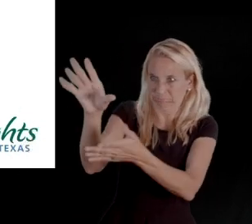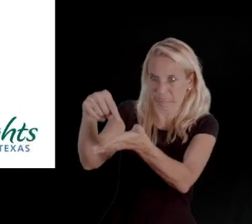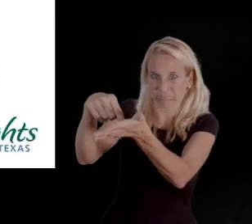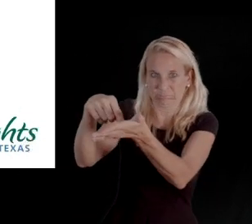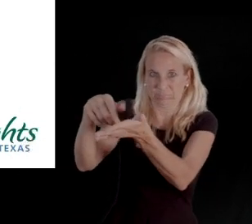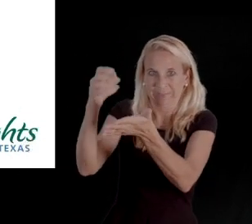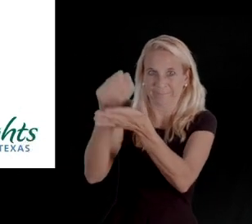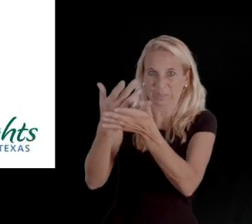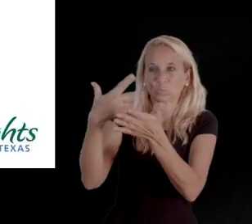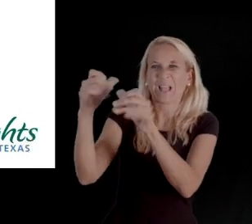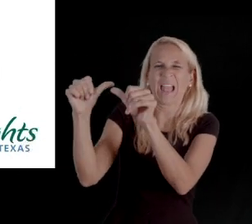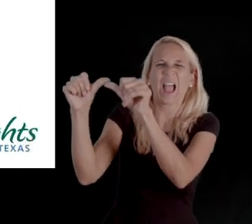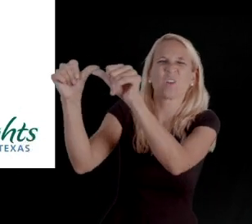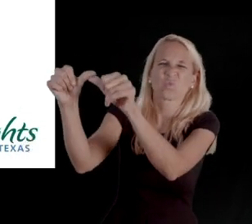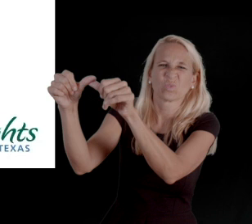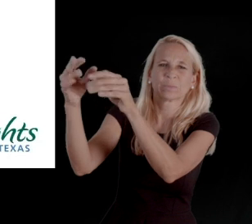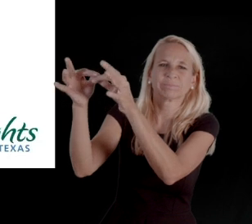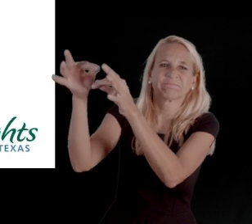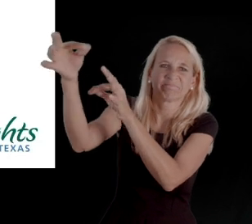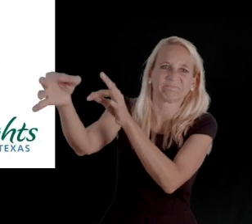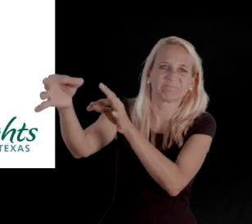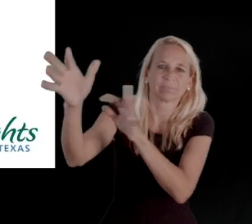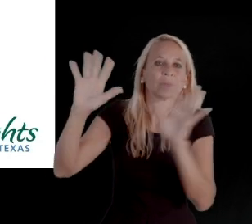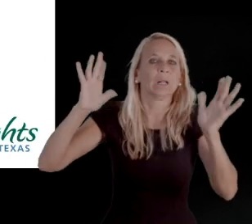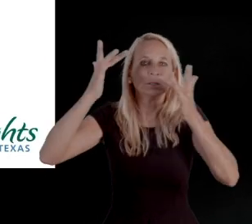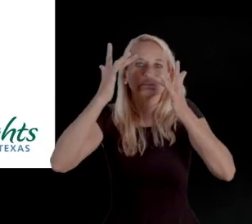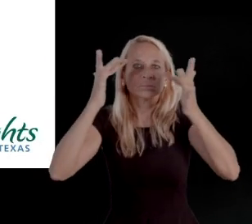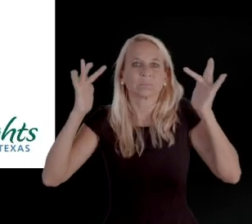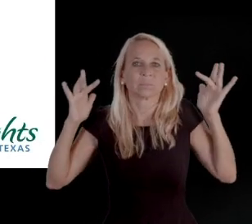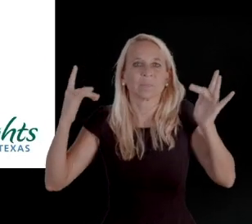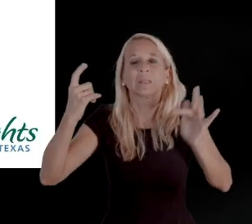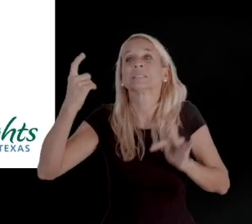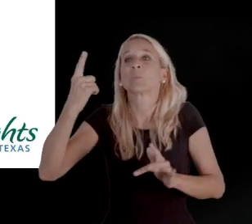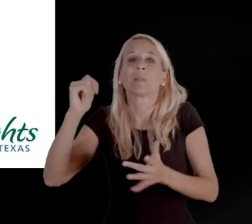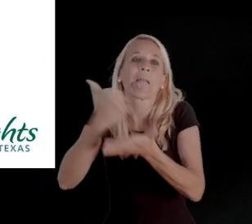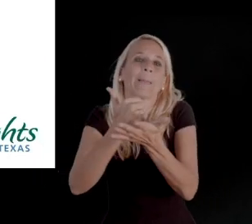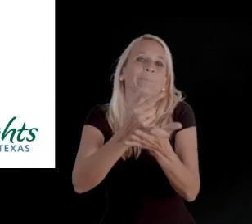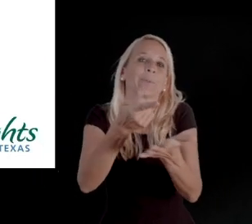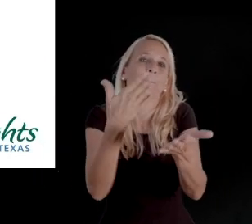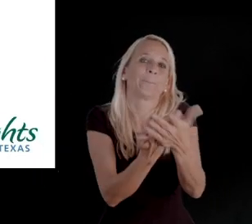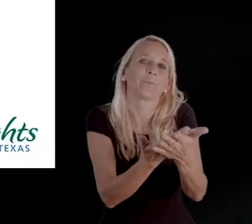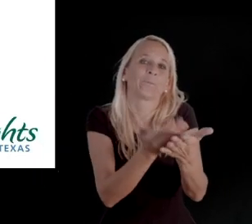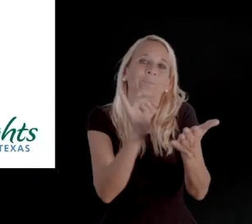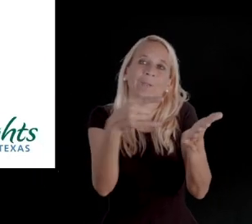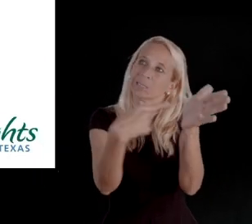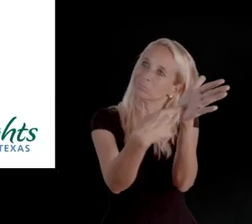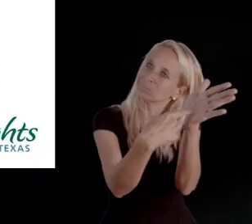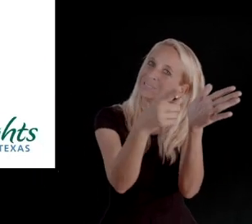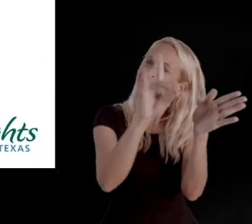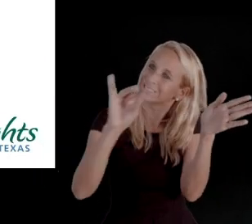requested a continuance, you're better off, and someone can help you prove that you didn't just miss the fair hearing.